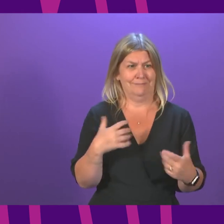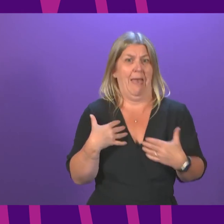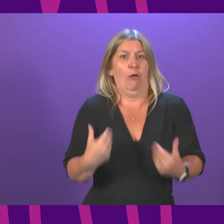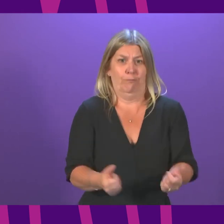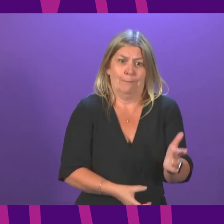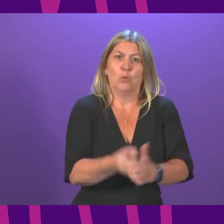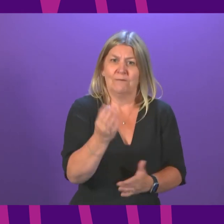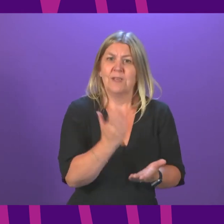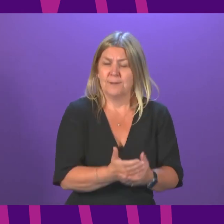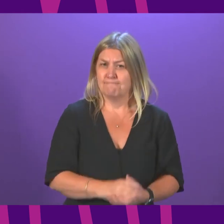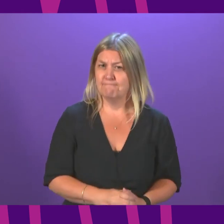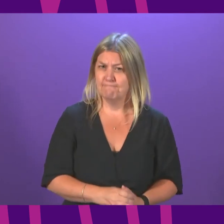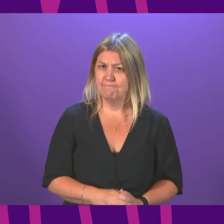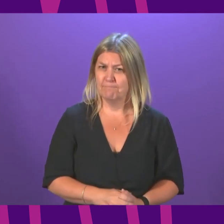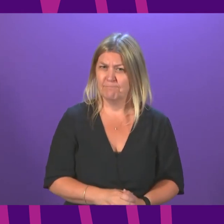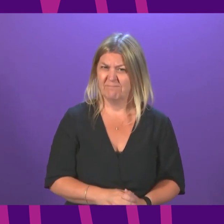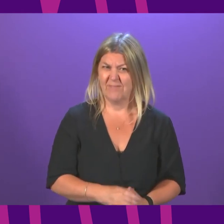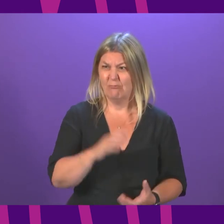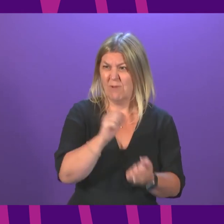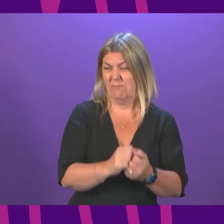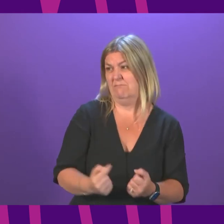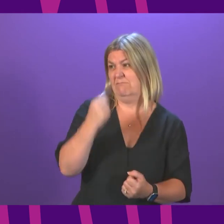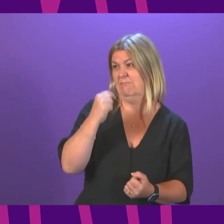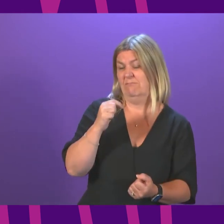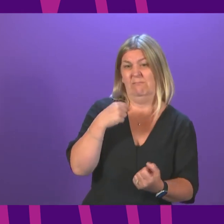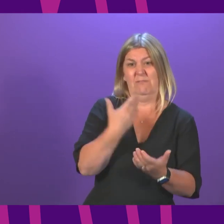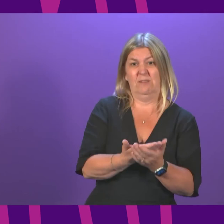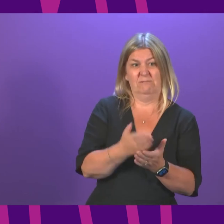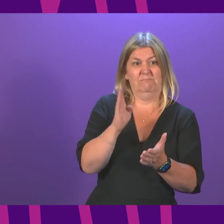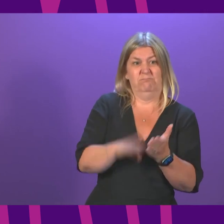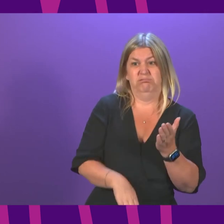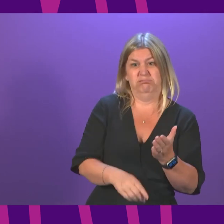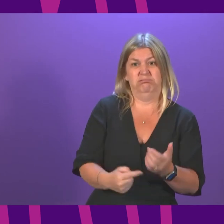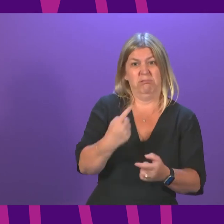the company has made. First Scotland East, which ran the service before it, was rubbish.